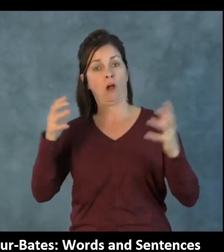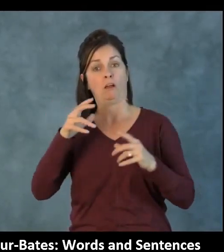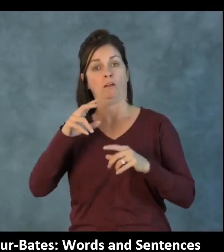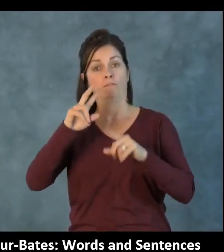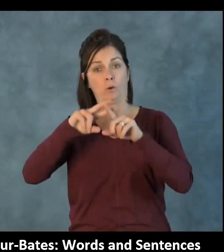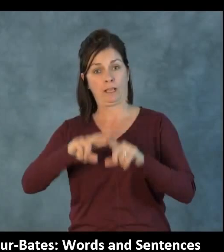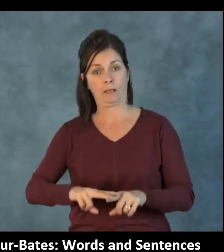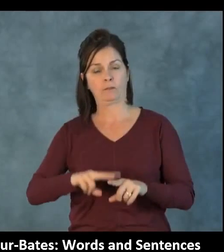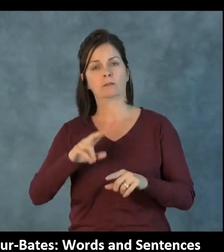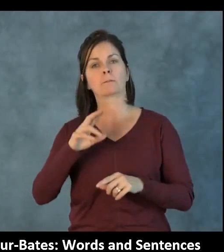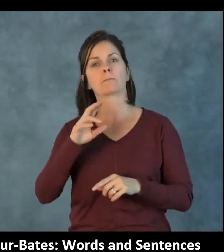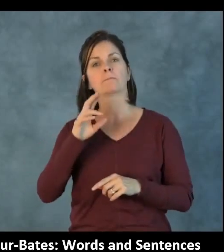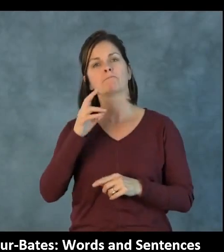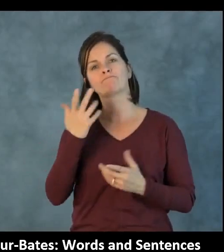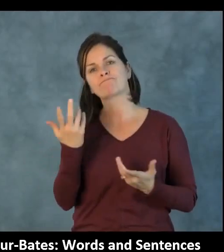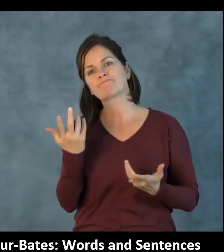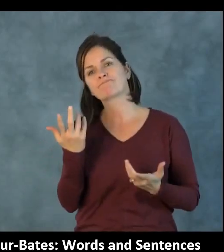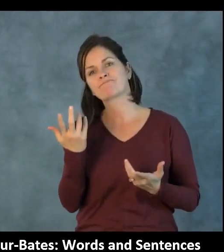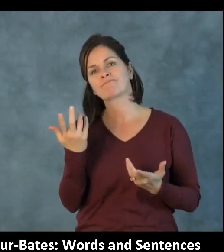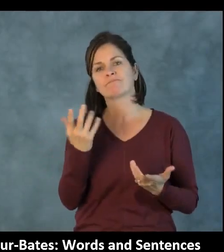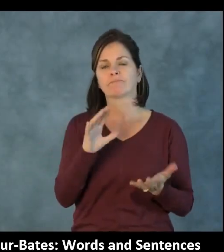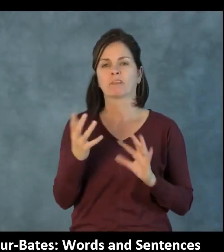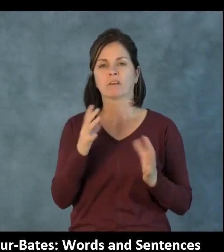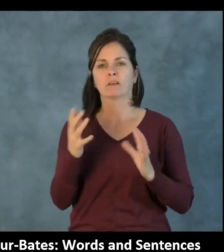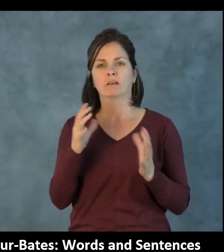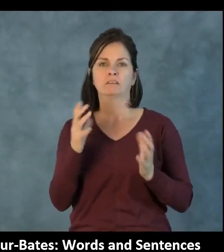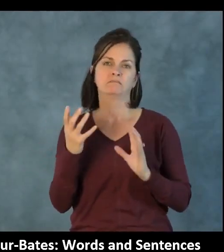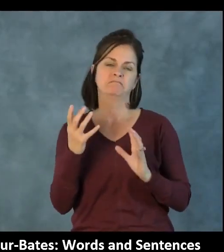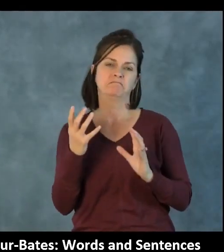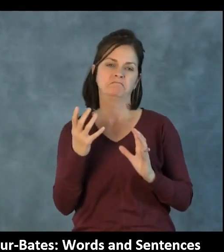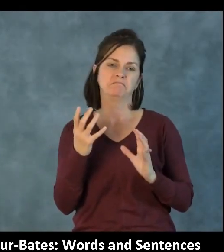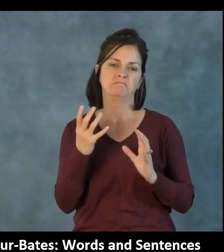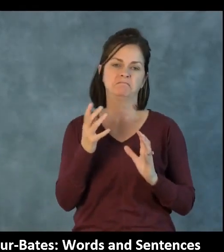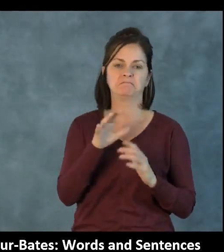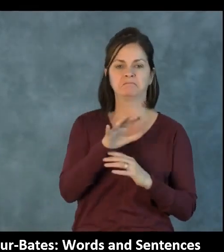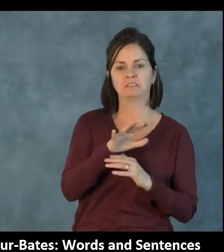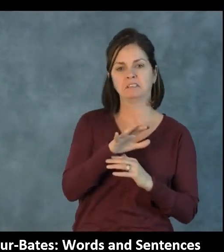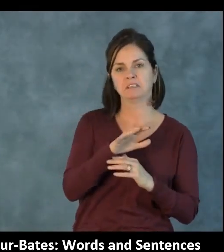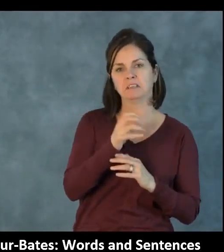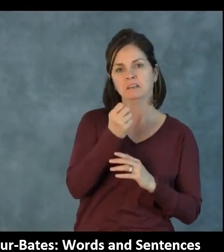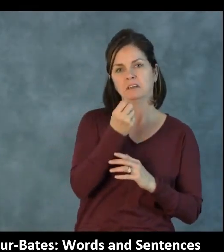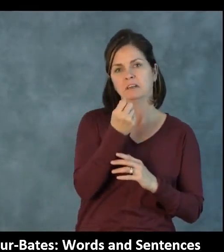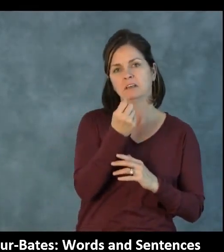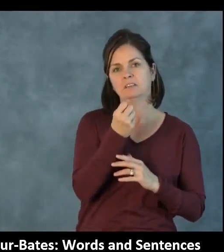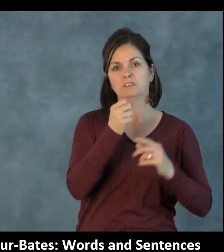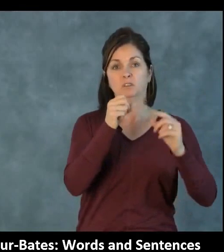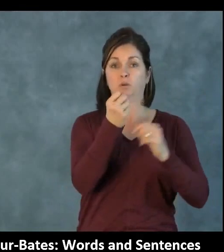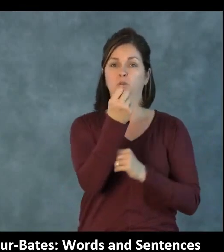in the first, let's say, 12 to 14 semantic categories.